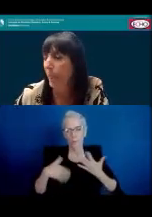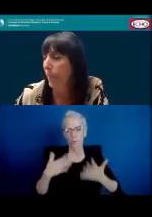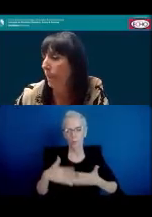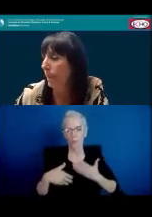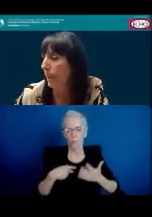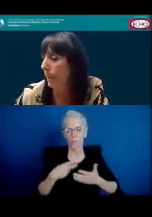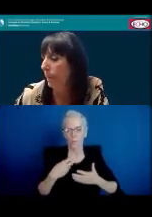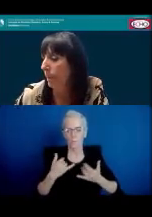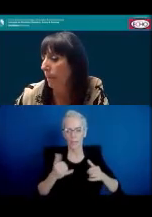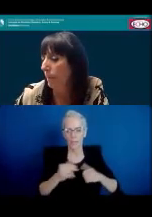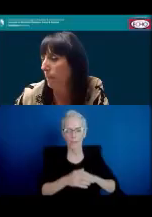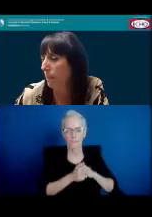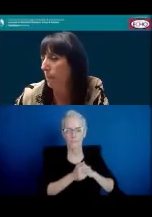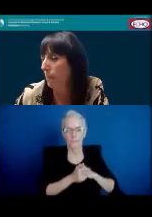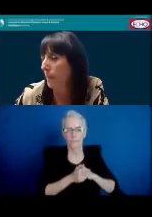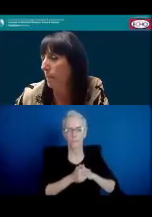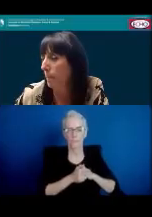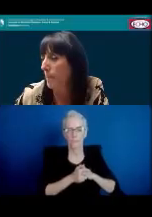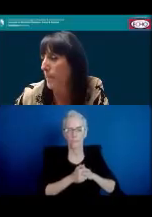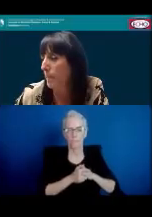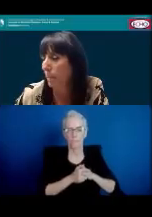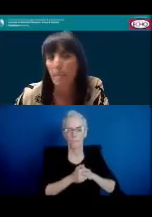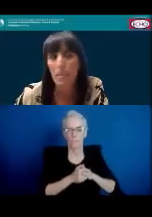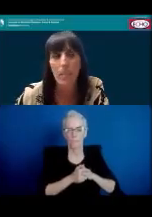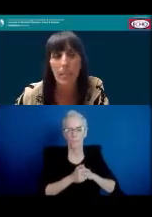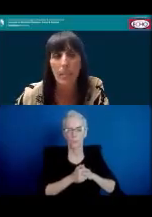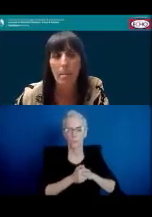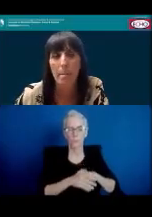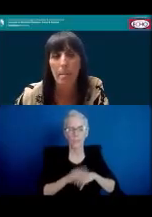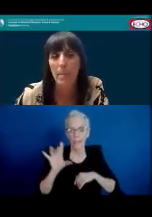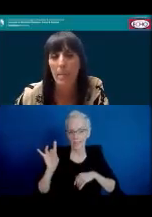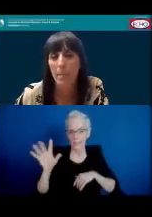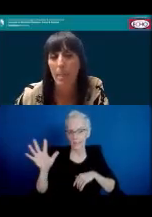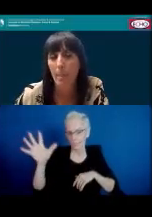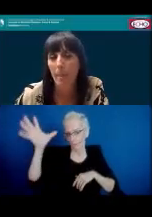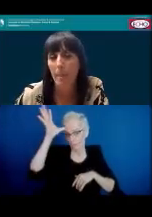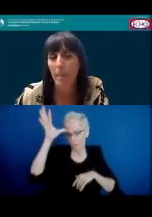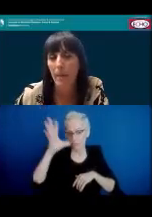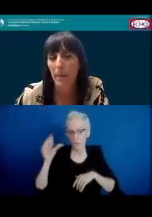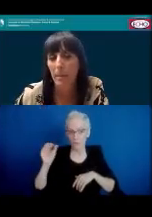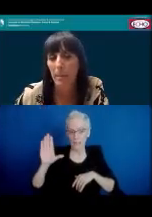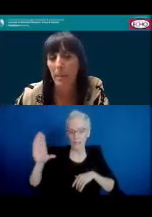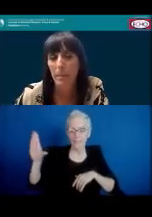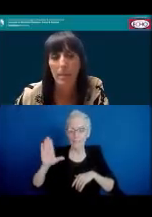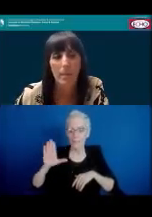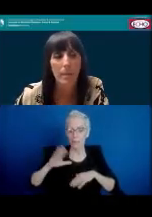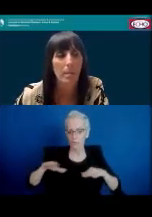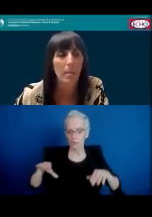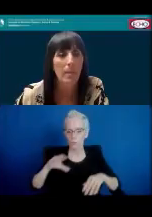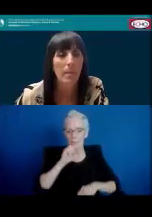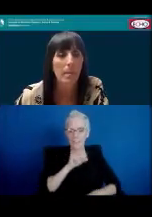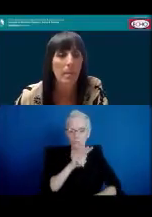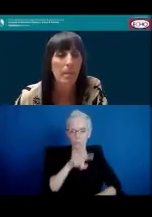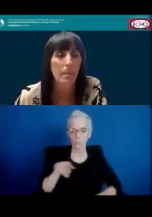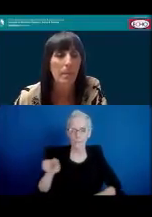Video: She observed 85 fathers and their children aged two to six, playing, and then they followed up five years later to